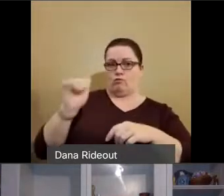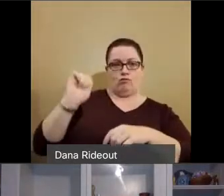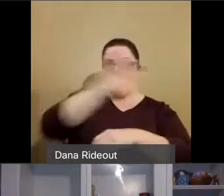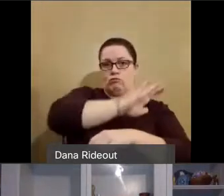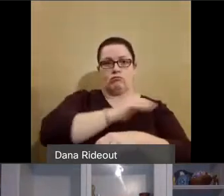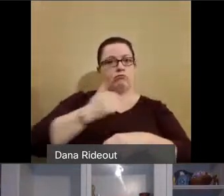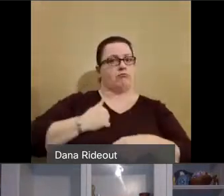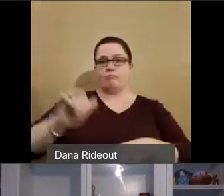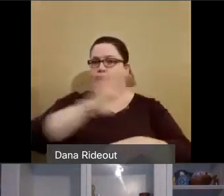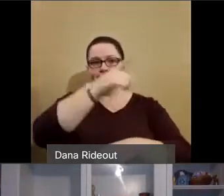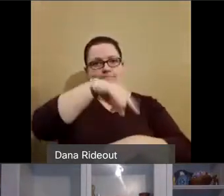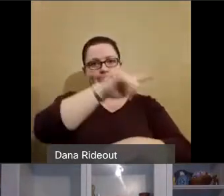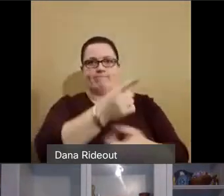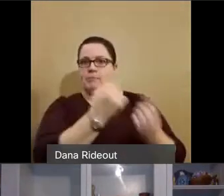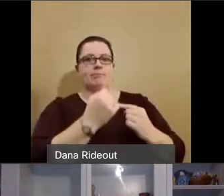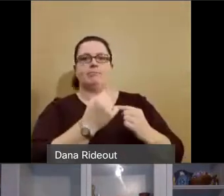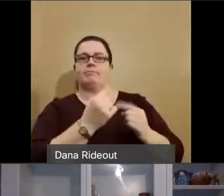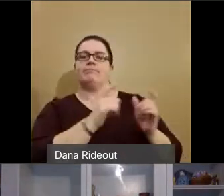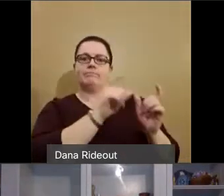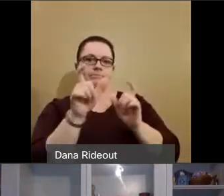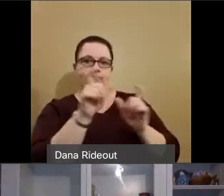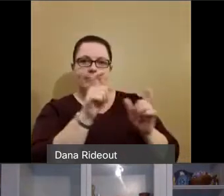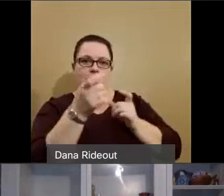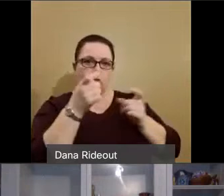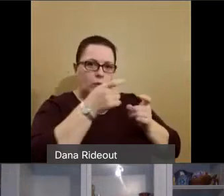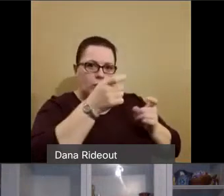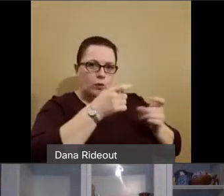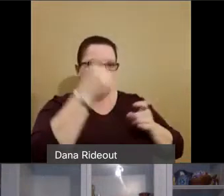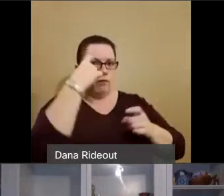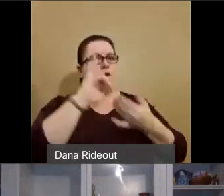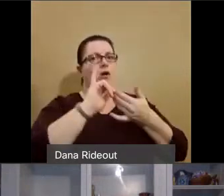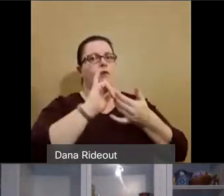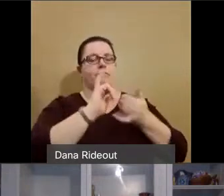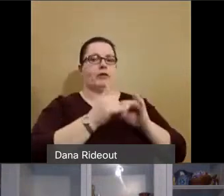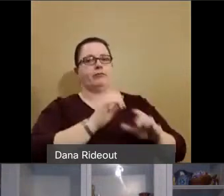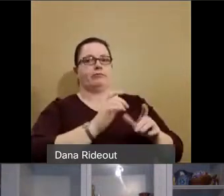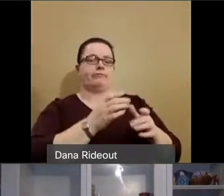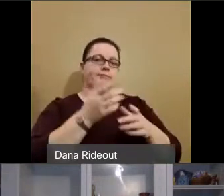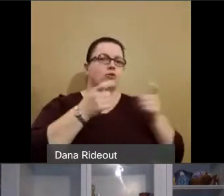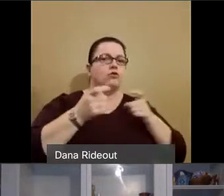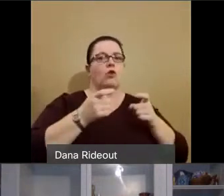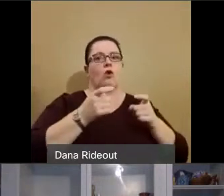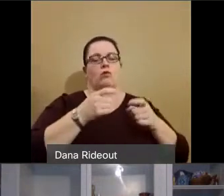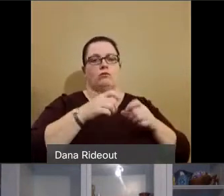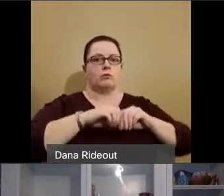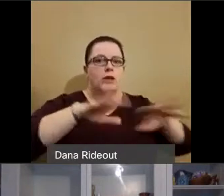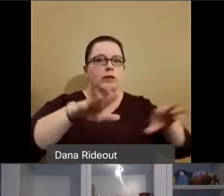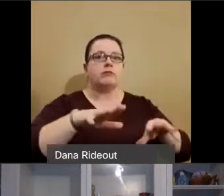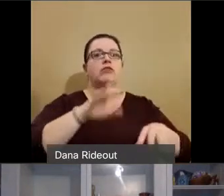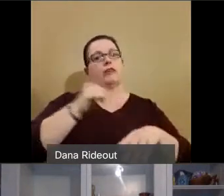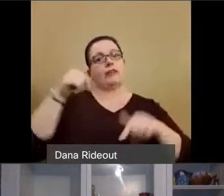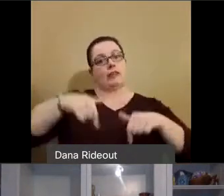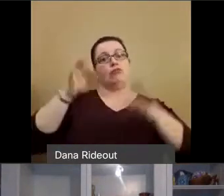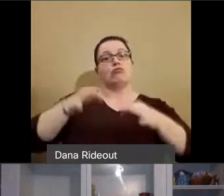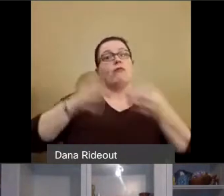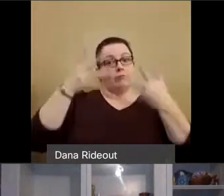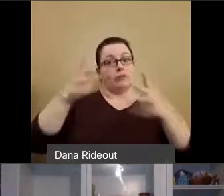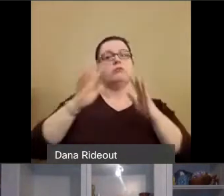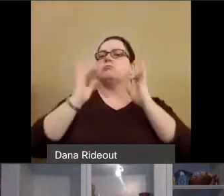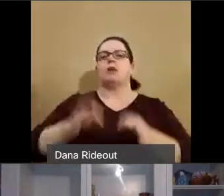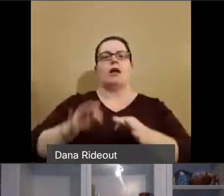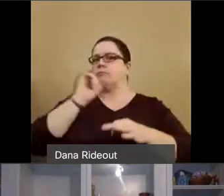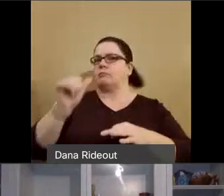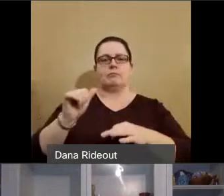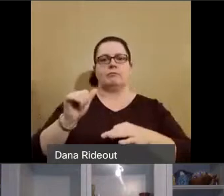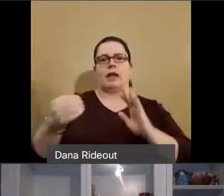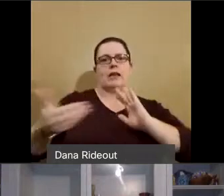in order to address spread of the virus and the Supreme Court and our province found that it did not violate the constitutional rights of companions because of the notwithstanding clots,